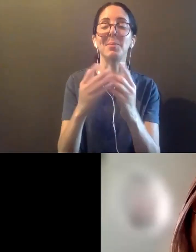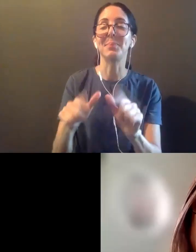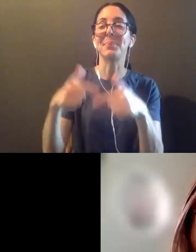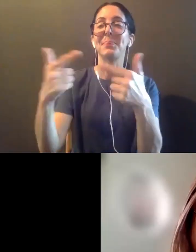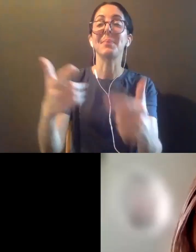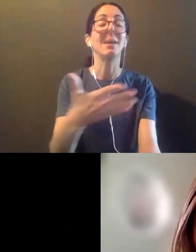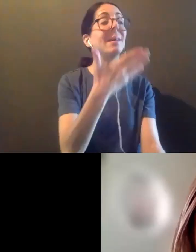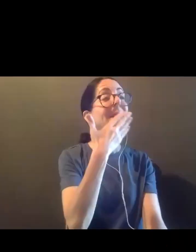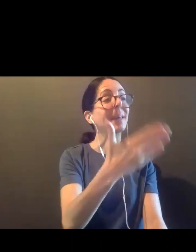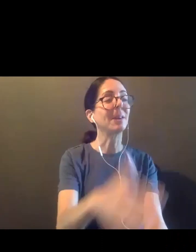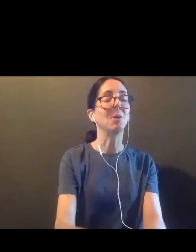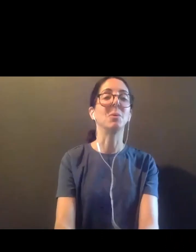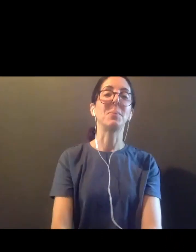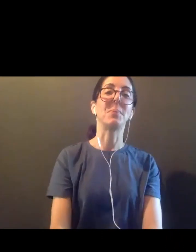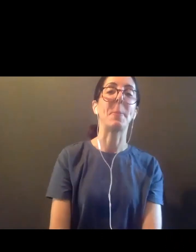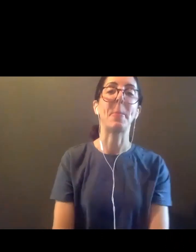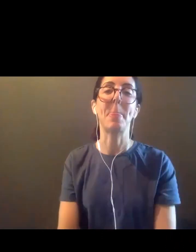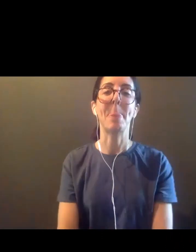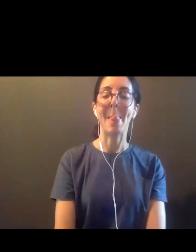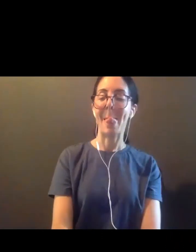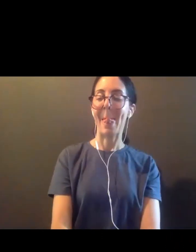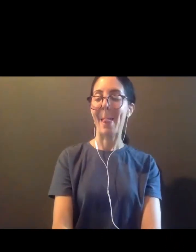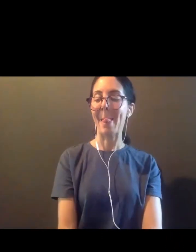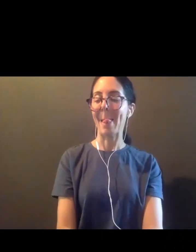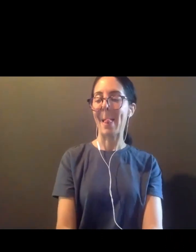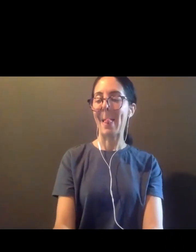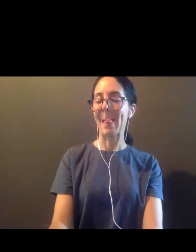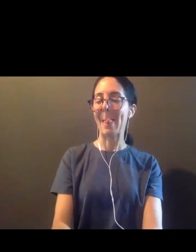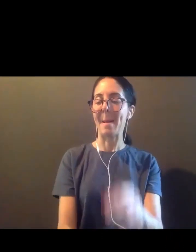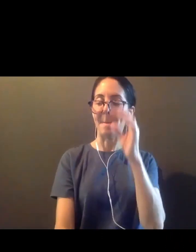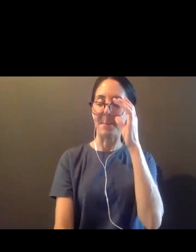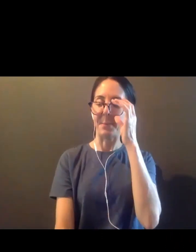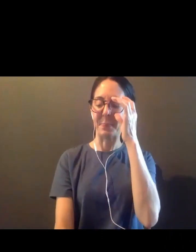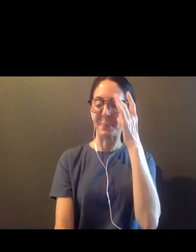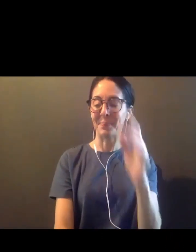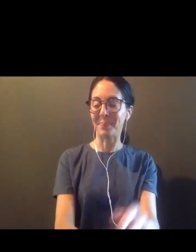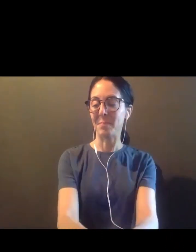And, you know, following your suggestions.